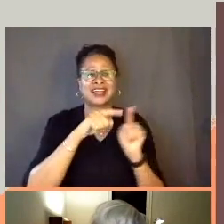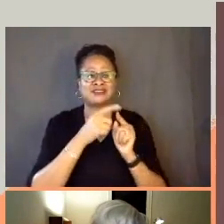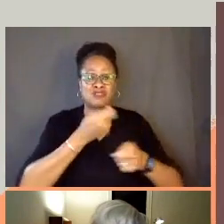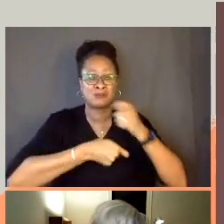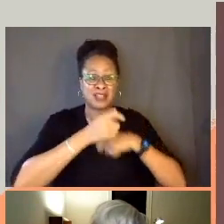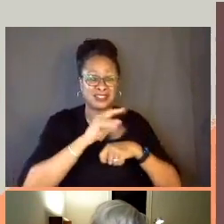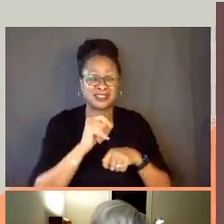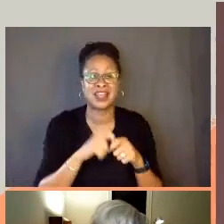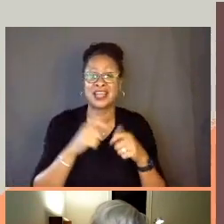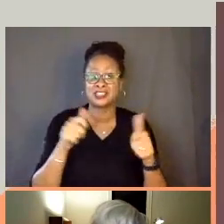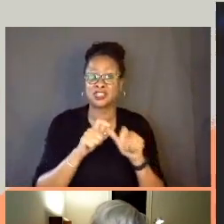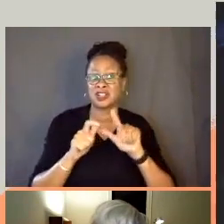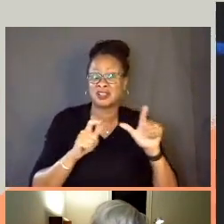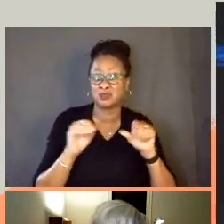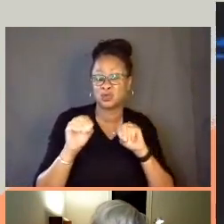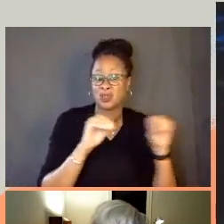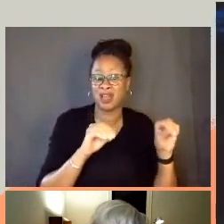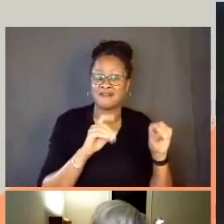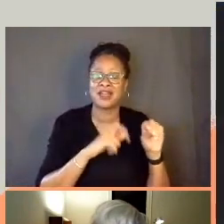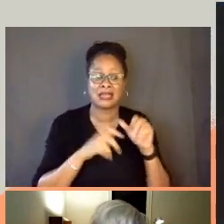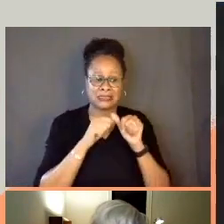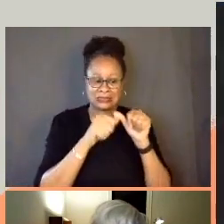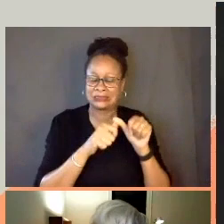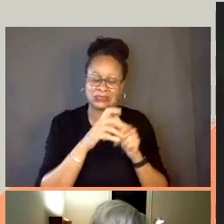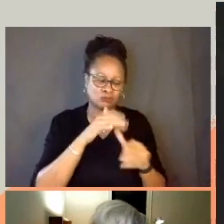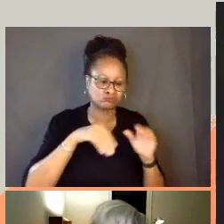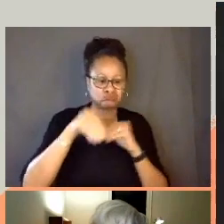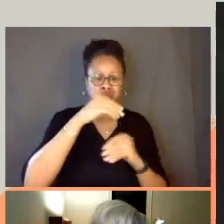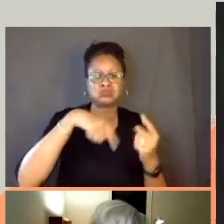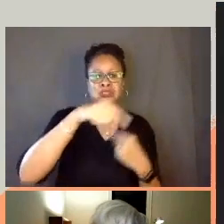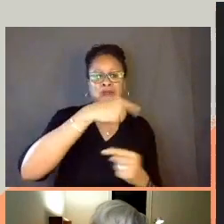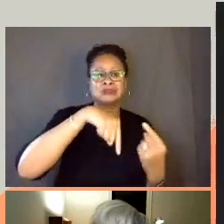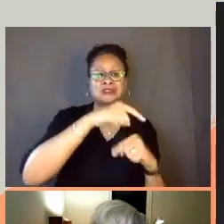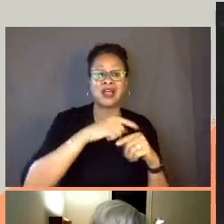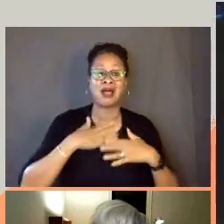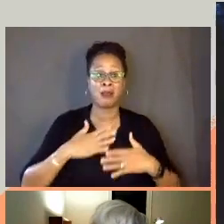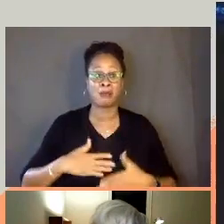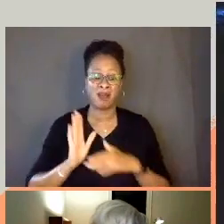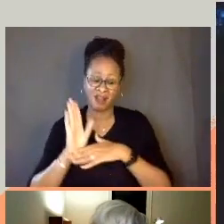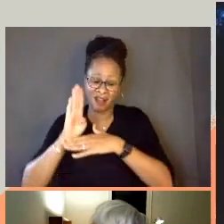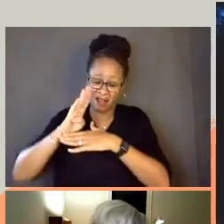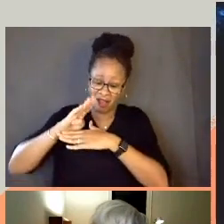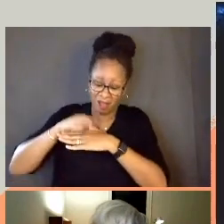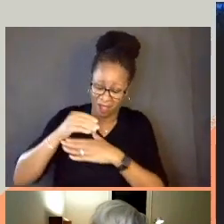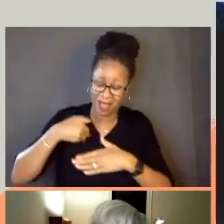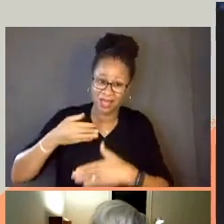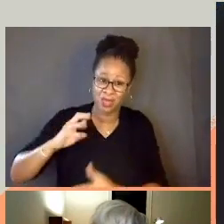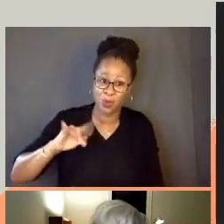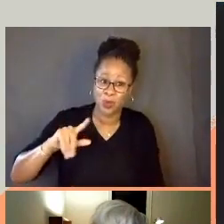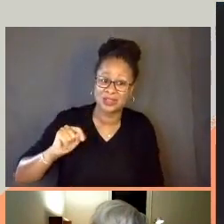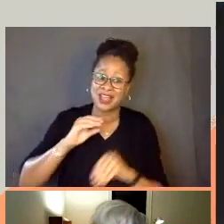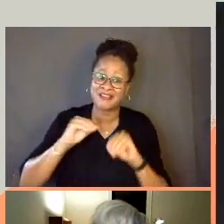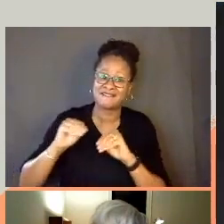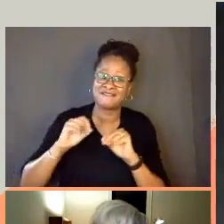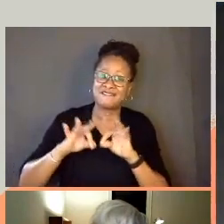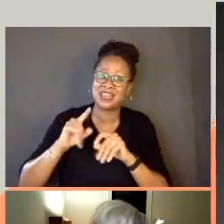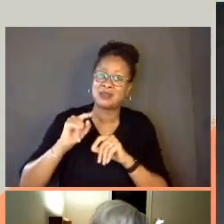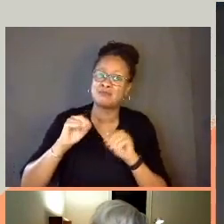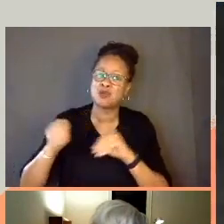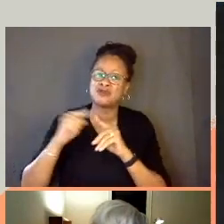She moves to her left in a continuous and undulating spin. Her body folds over at her waist. Her feet move to the music as her body bobs.